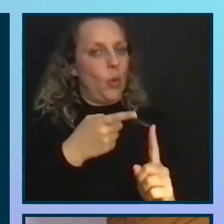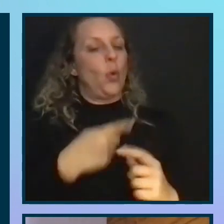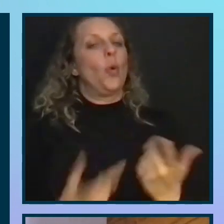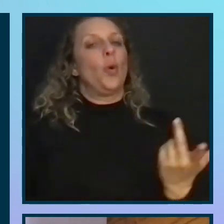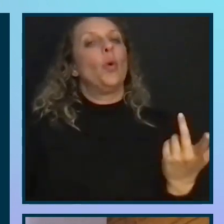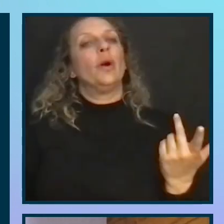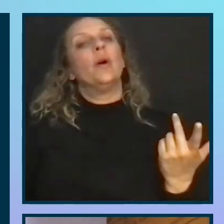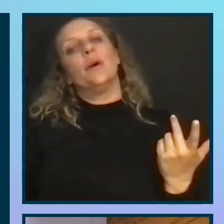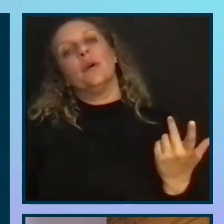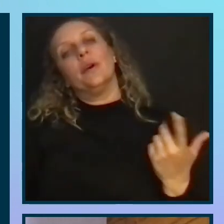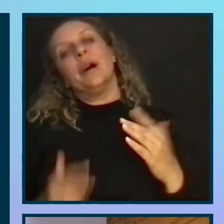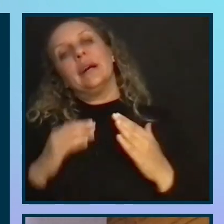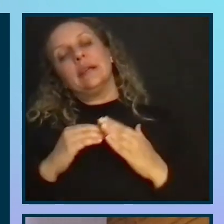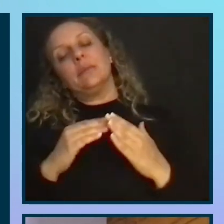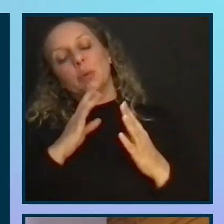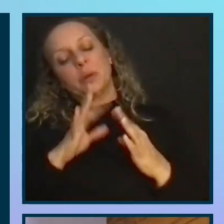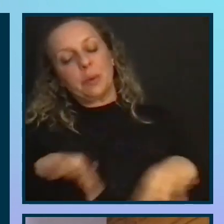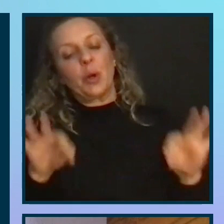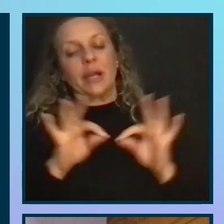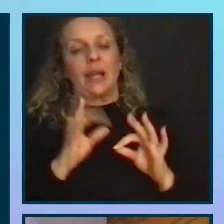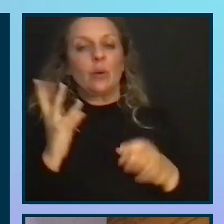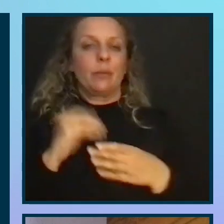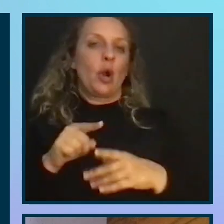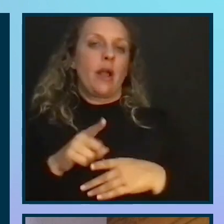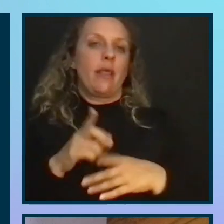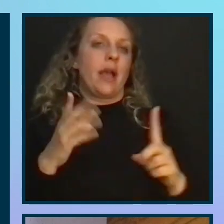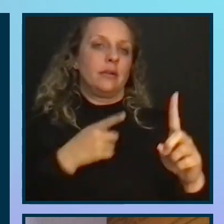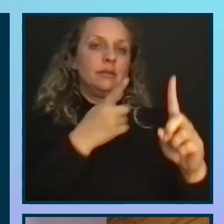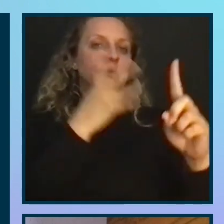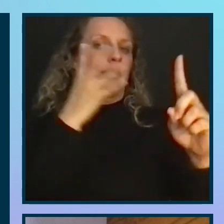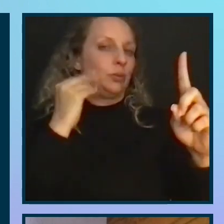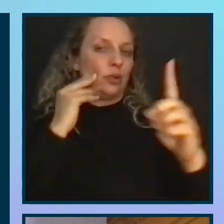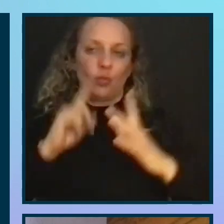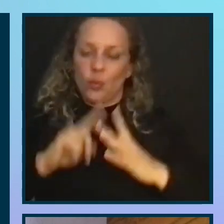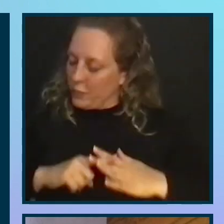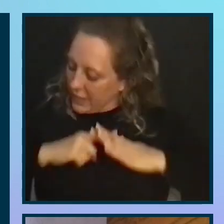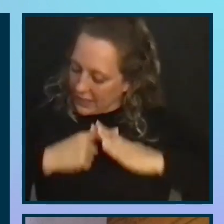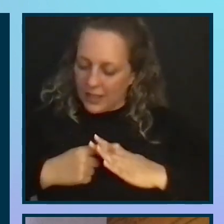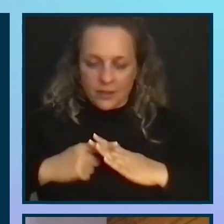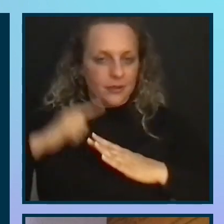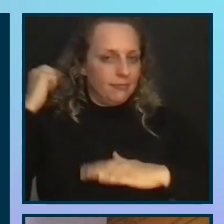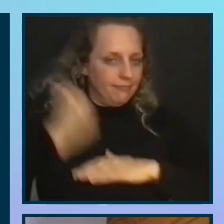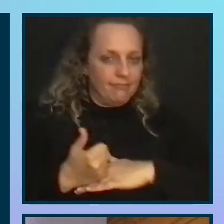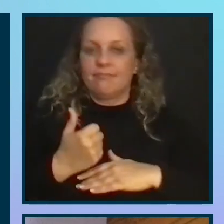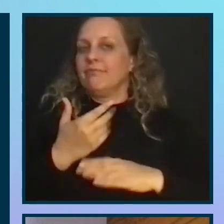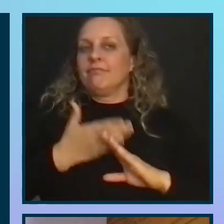most key, actually, it was part of that journey right from the beginning, right from design through to delivery.